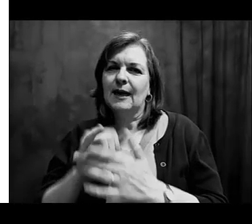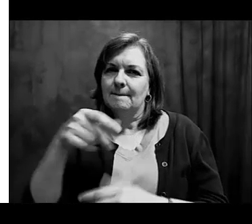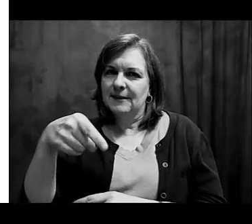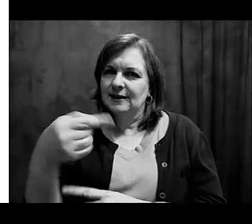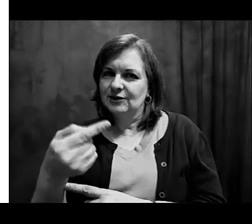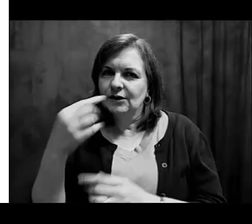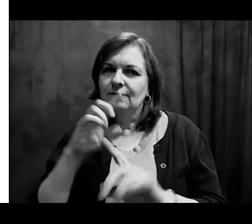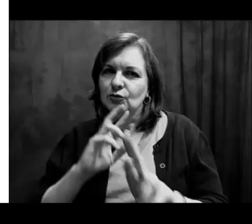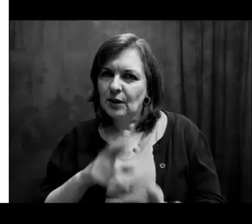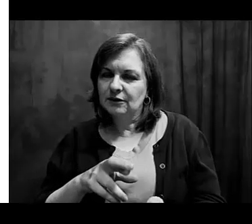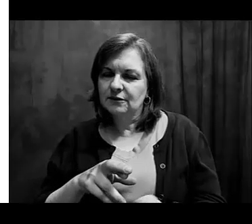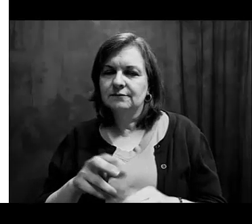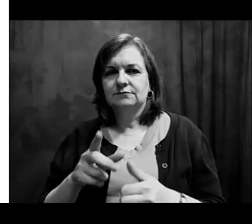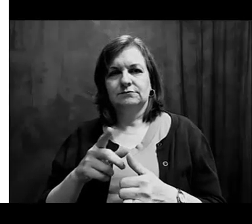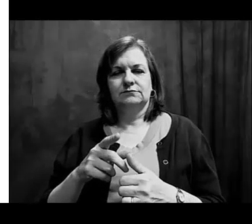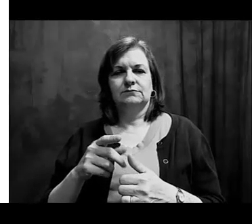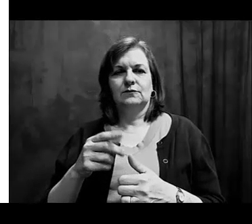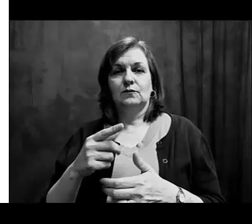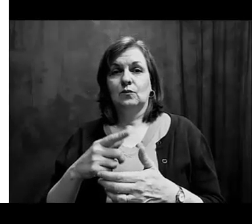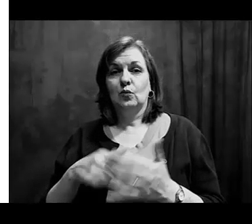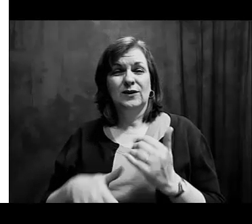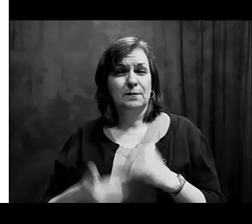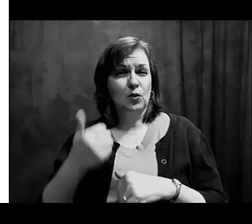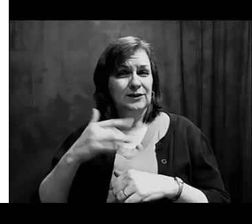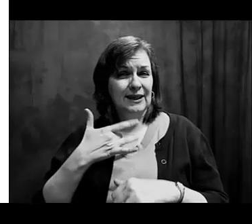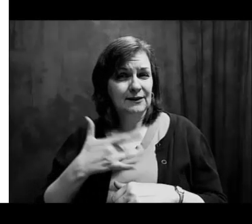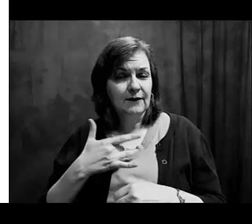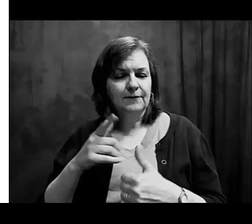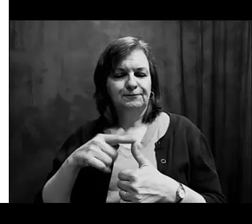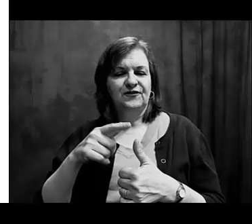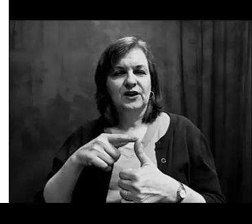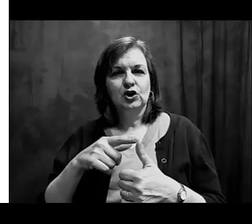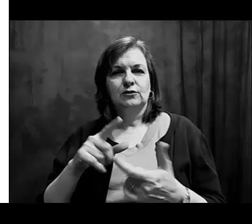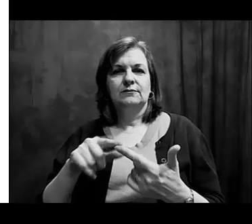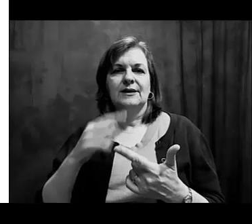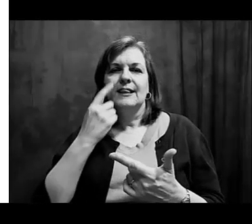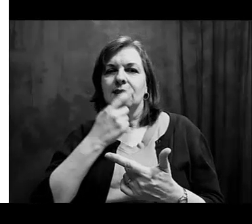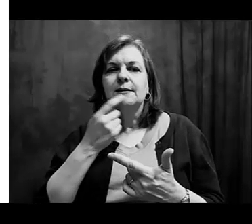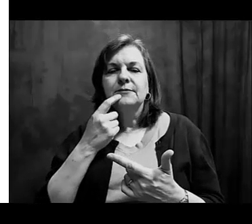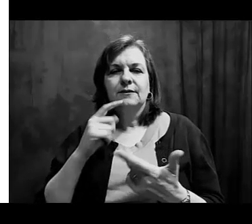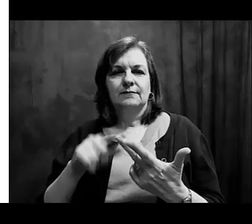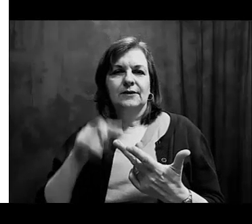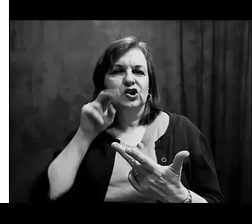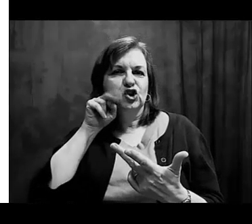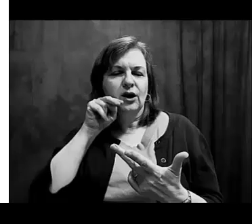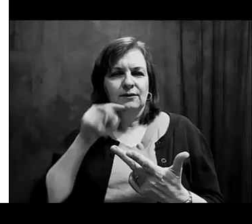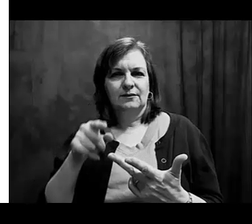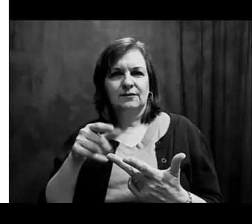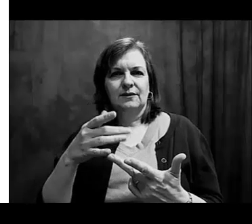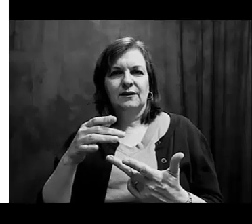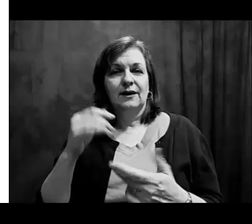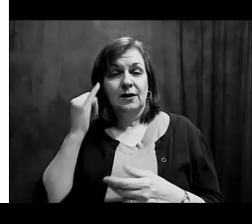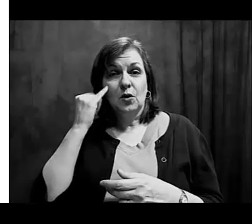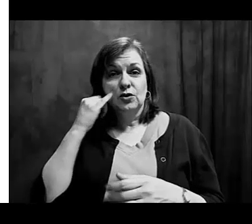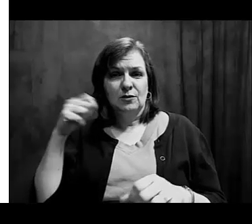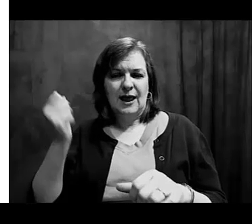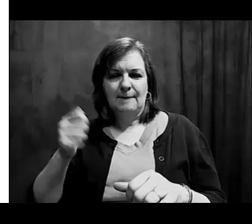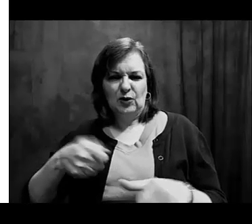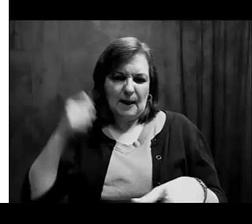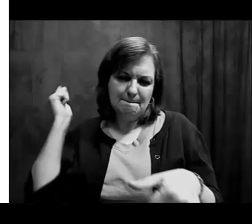fingers lips tongue have you ever hit your thumb with a hammer?